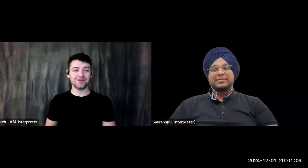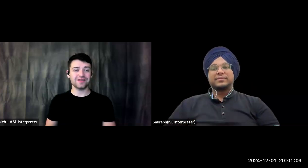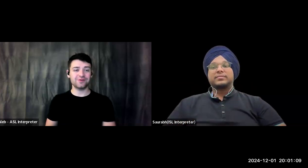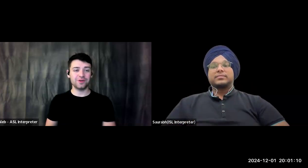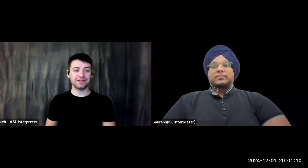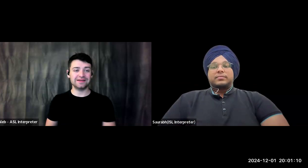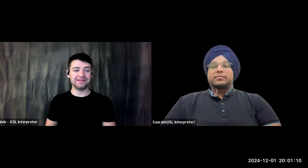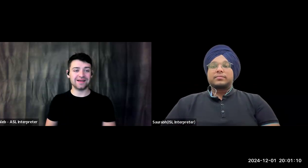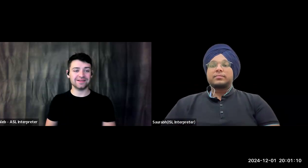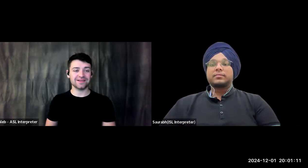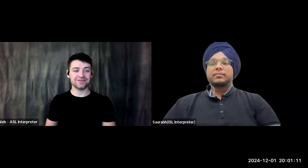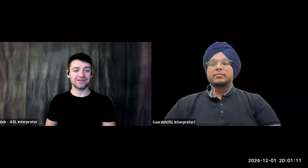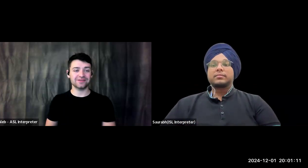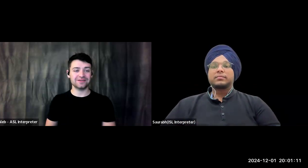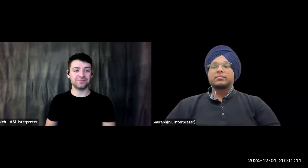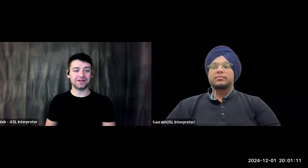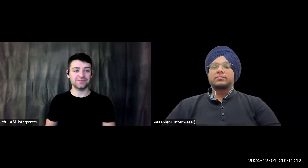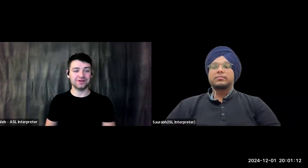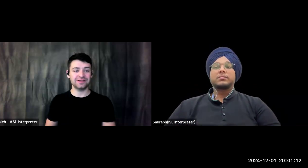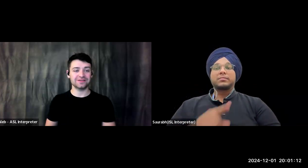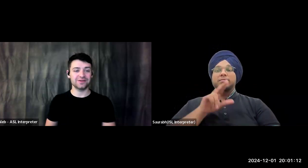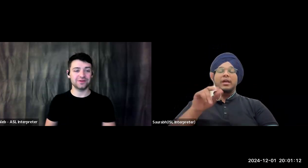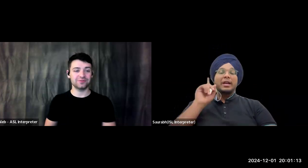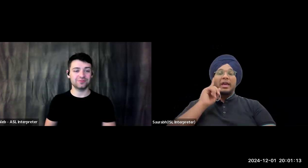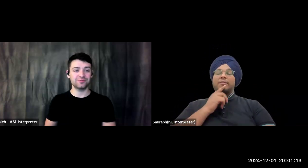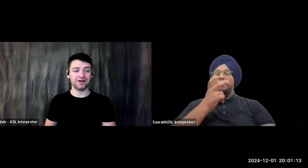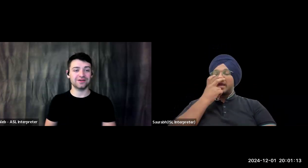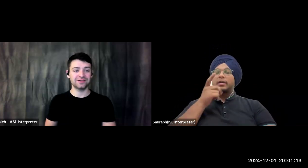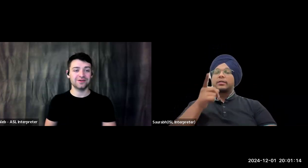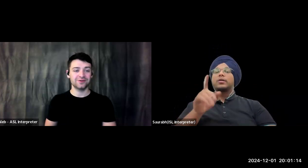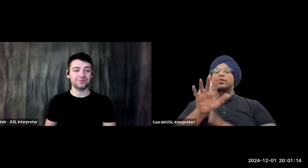[Interpreter speaking for Divya] It sounds like we really need that. It sounds like the deafblind community is going to be